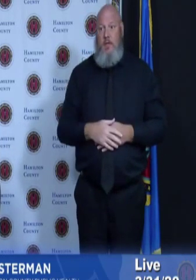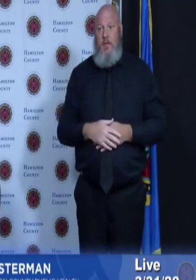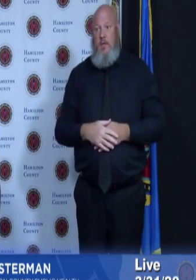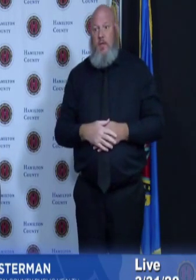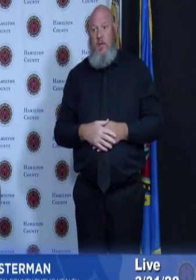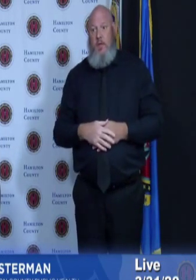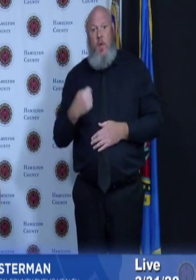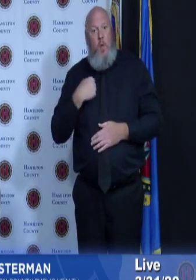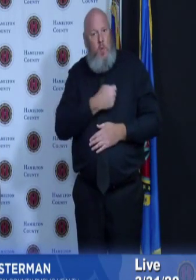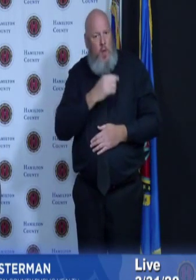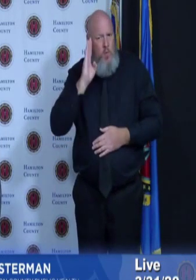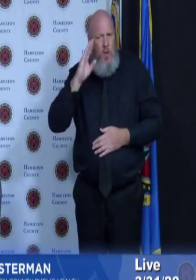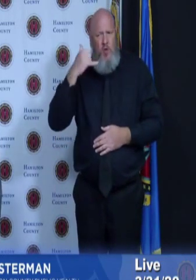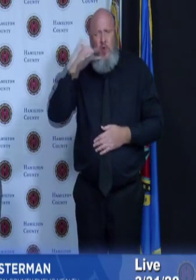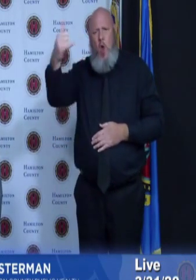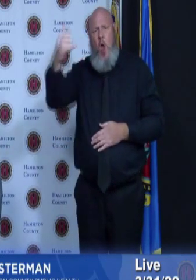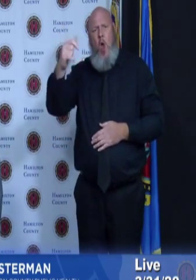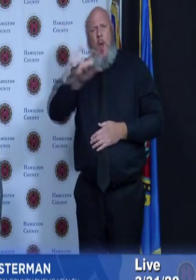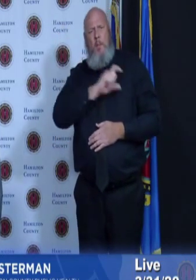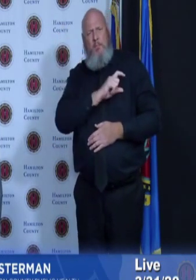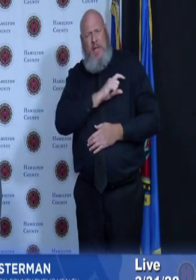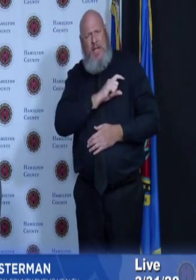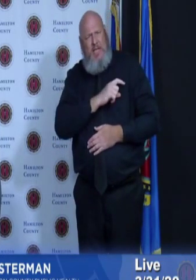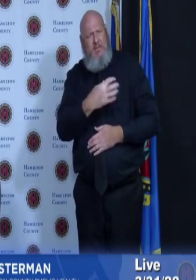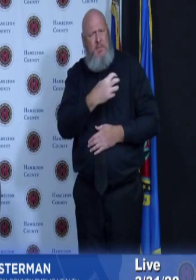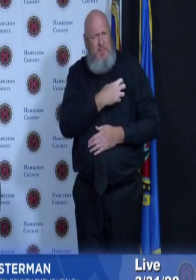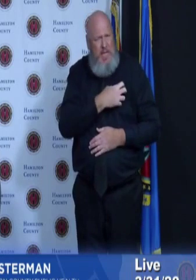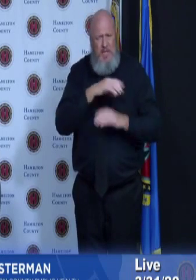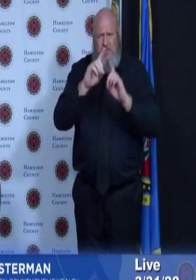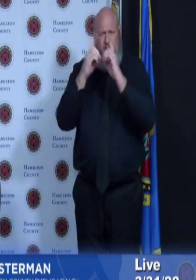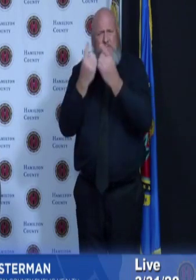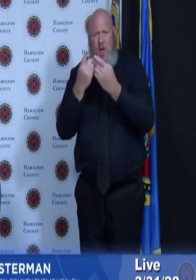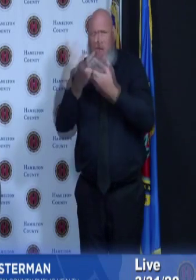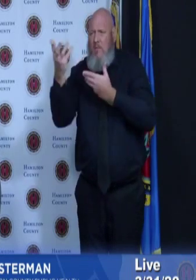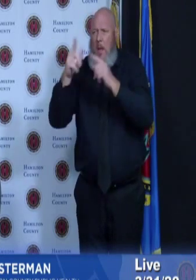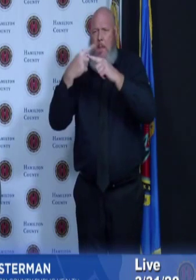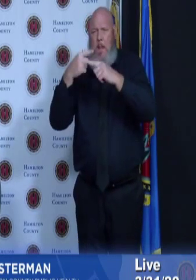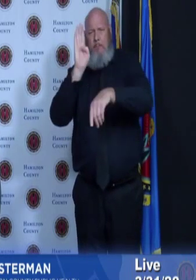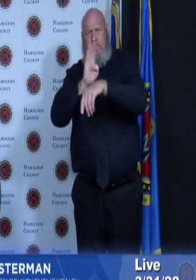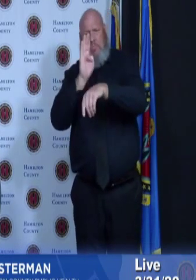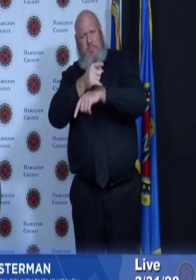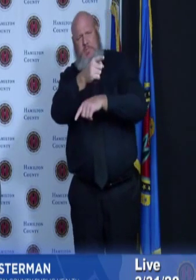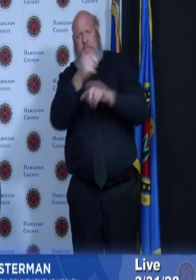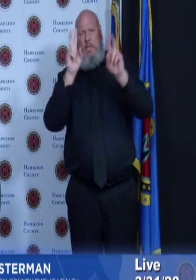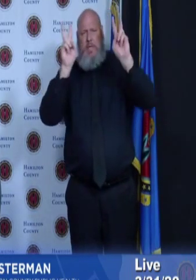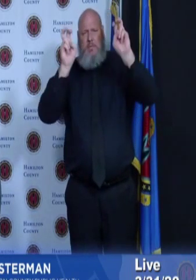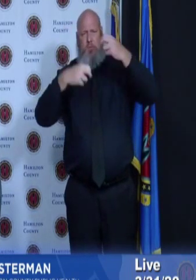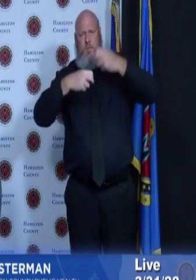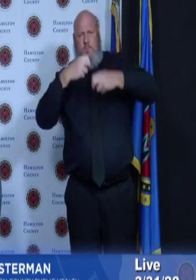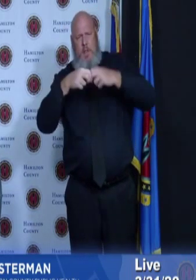business or with folks that are congregating in a park or on a playground and often that's all that is needed and so we really greatly